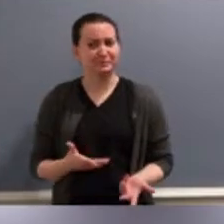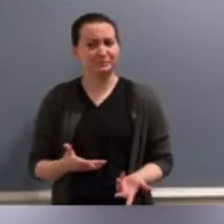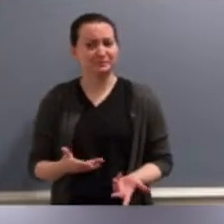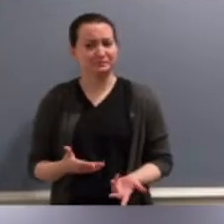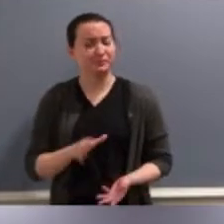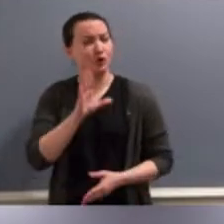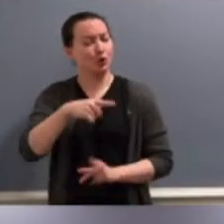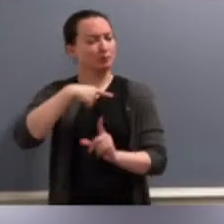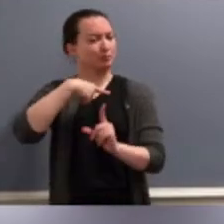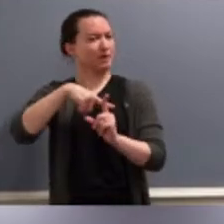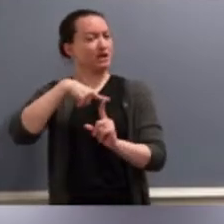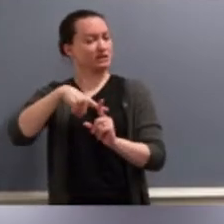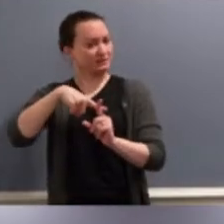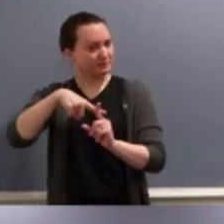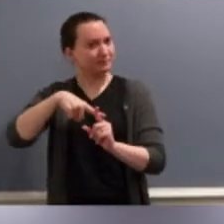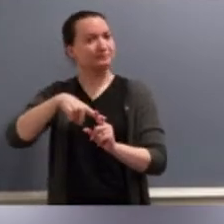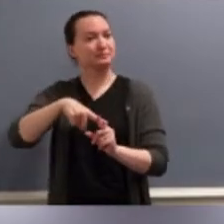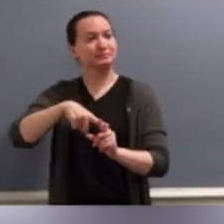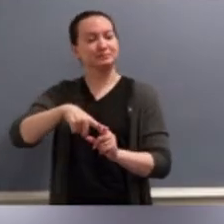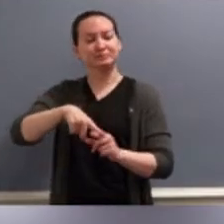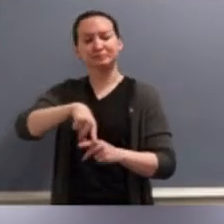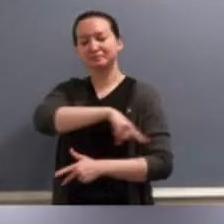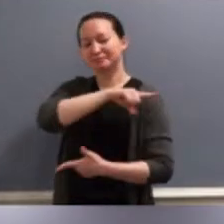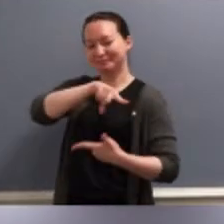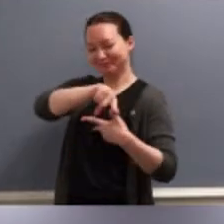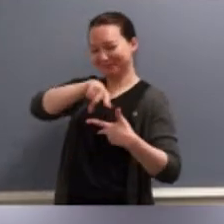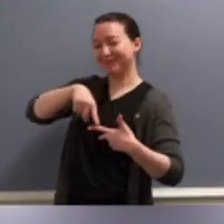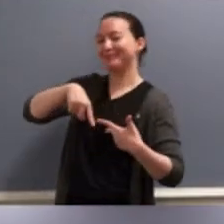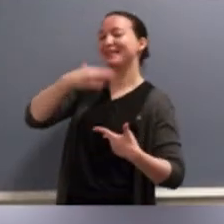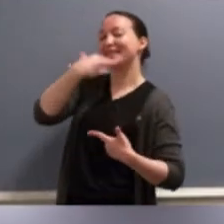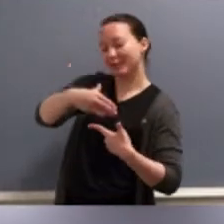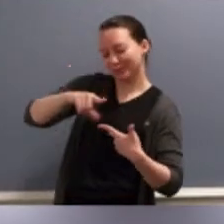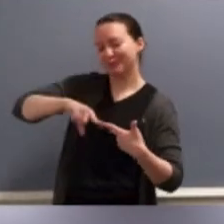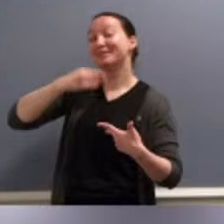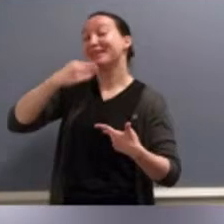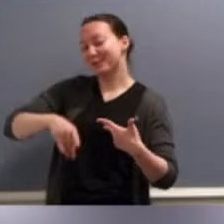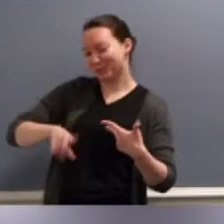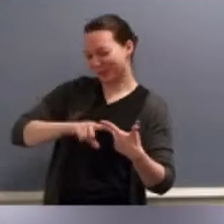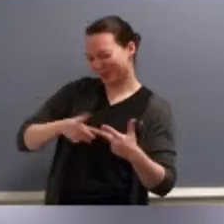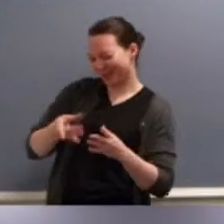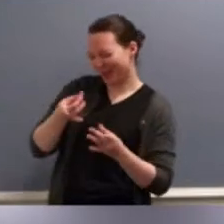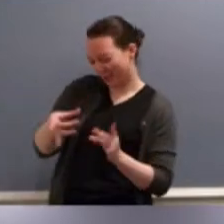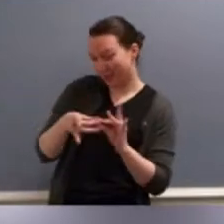your positive and your your comment to our attention I appreciate it there is one other fund